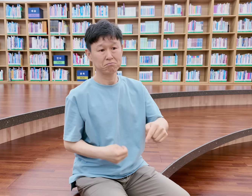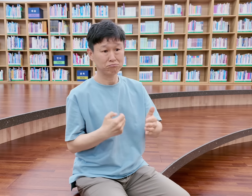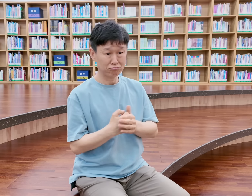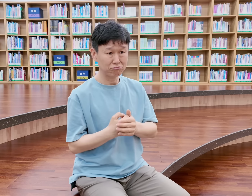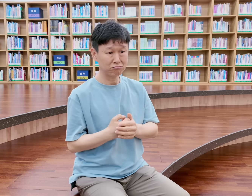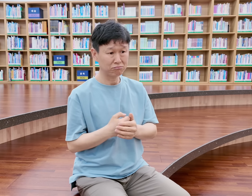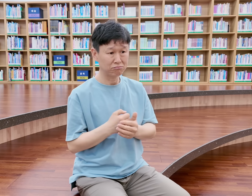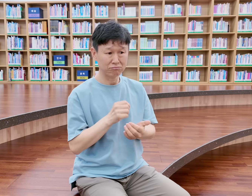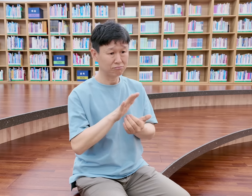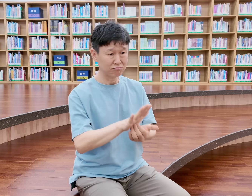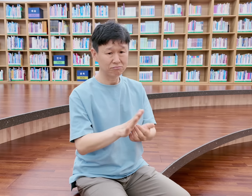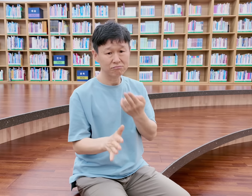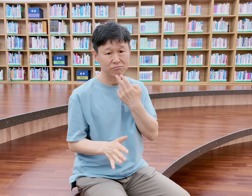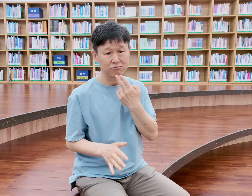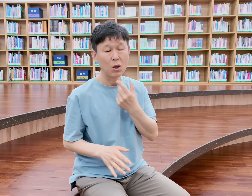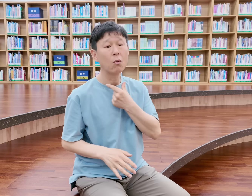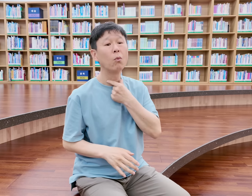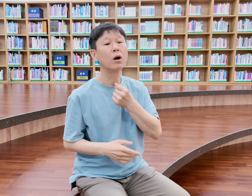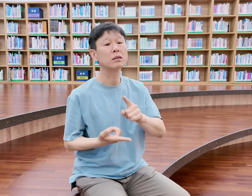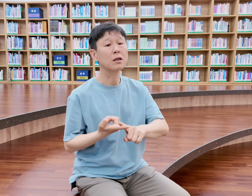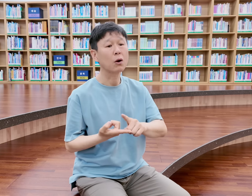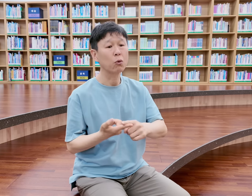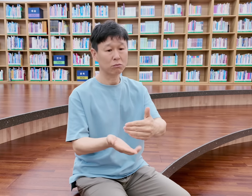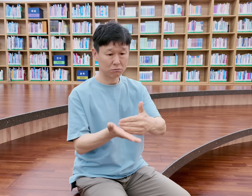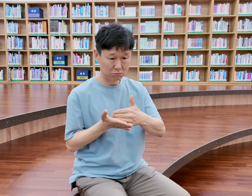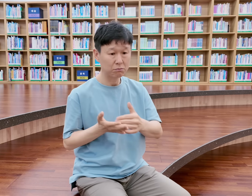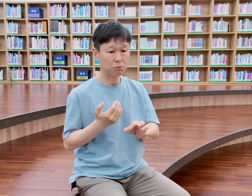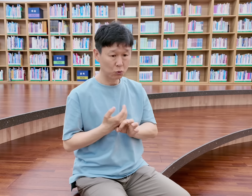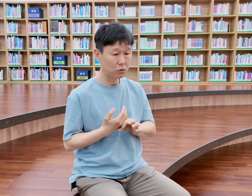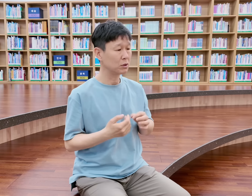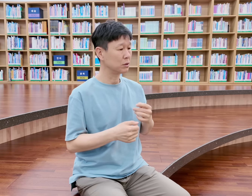there are no restrictions or refusals on admission. Please give us your suggestions so